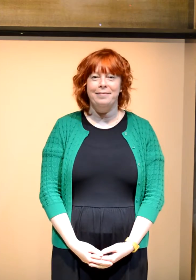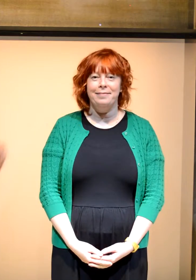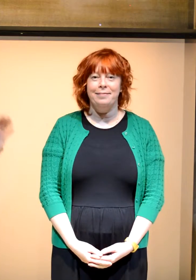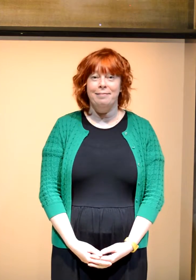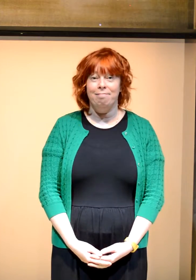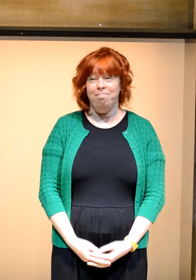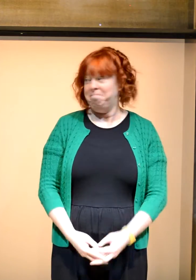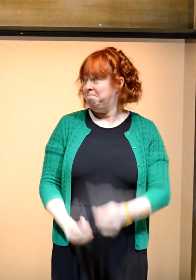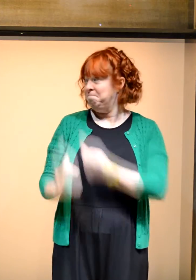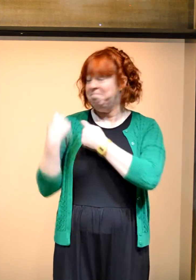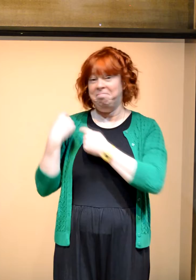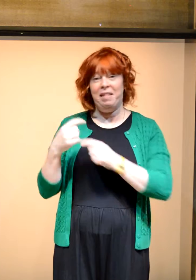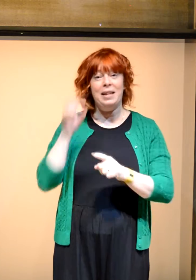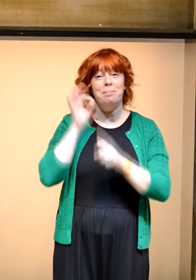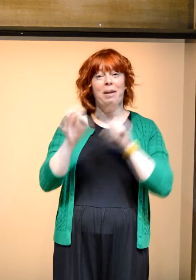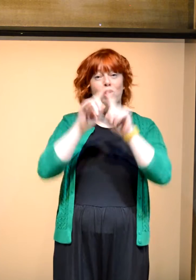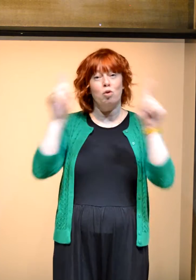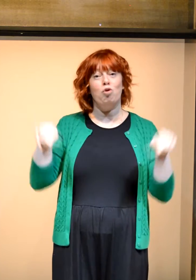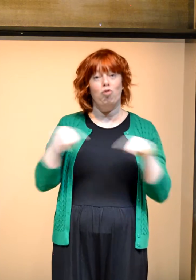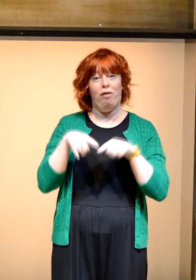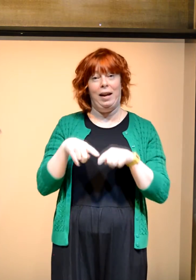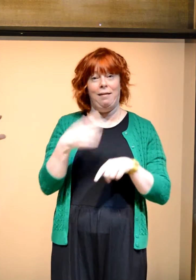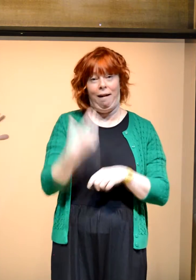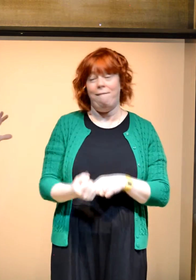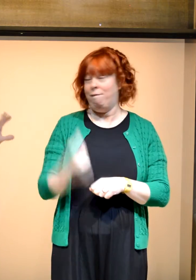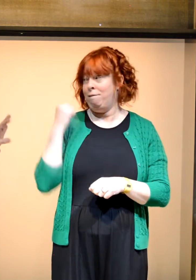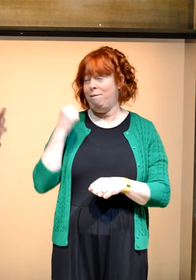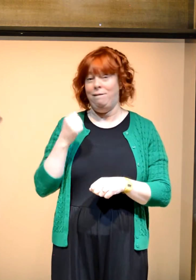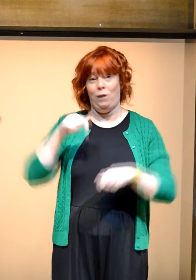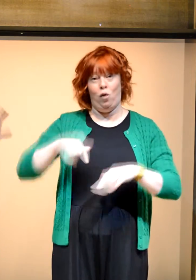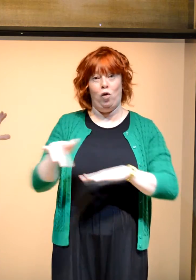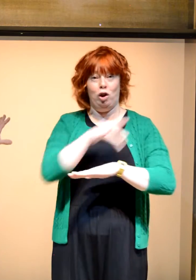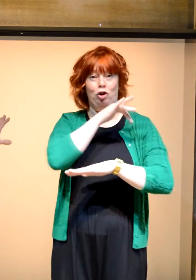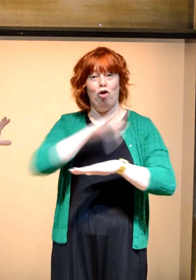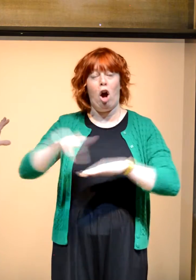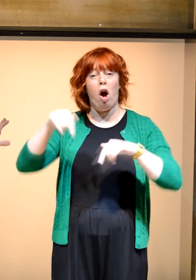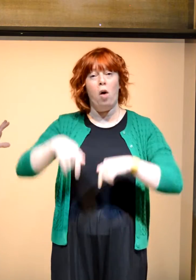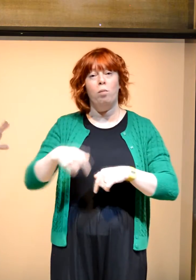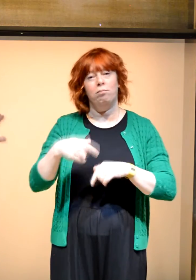[Jamie] We've got a special screen here that we used for the show. It's a BP screen.